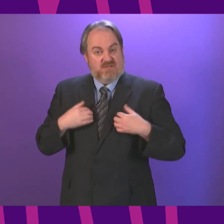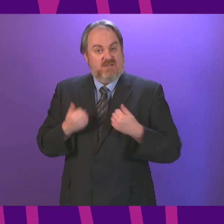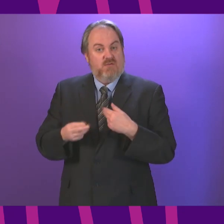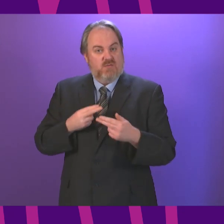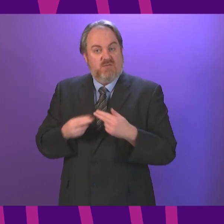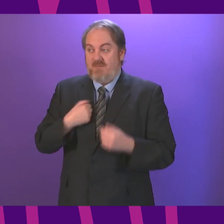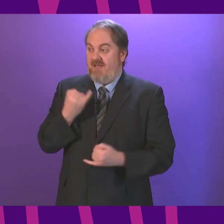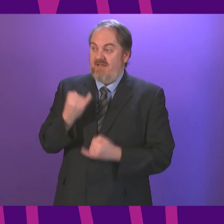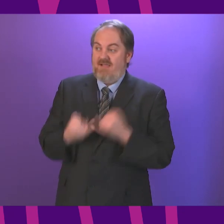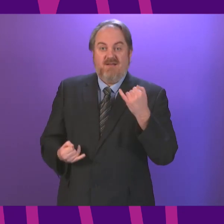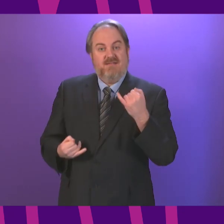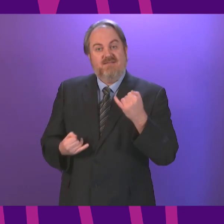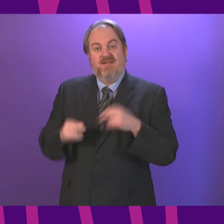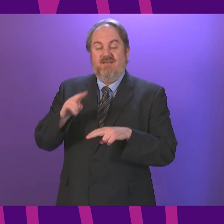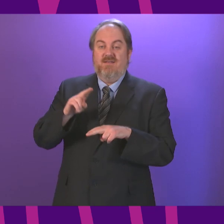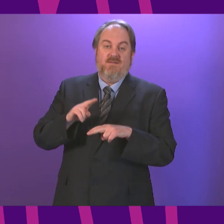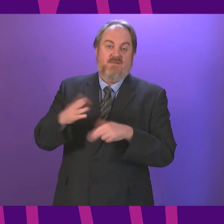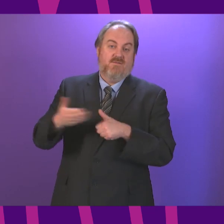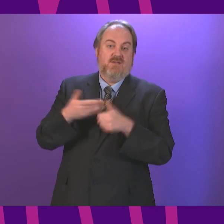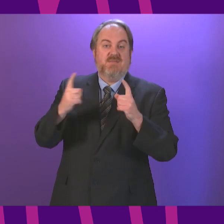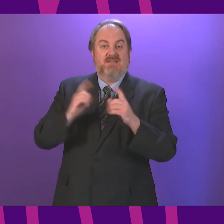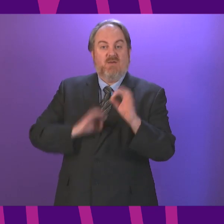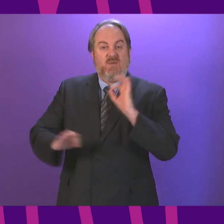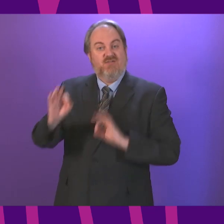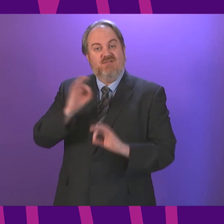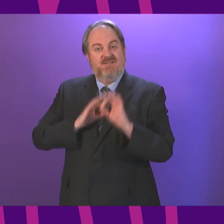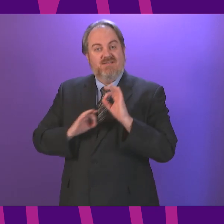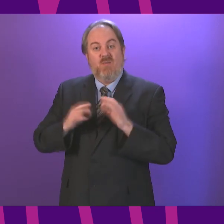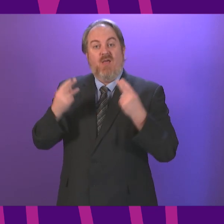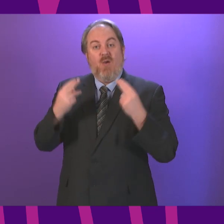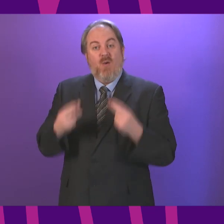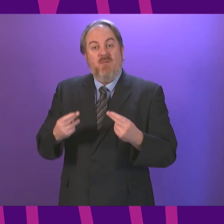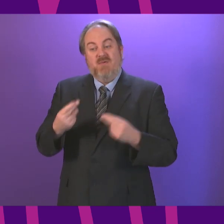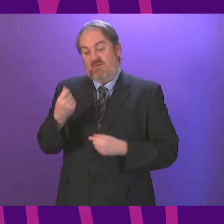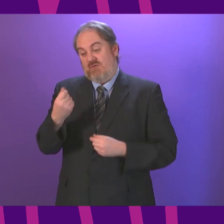question time of this parliamentary term, a return to greater normality for the country is now